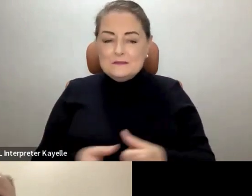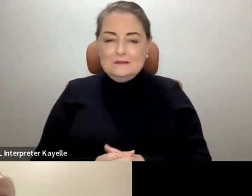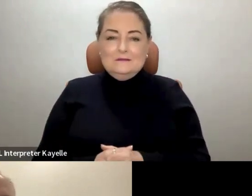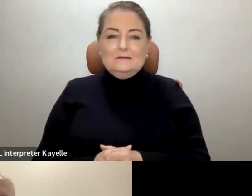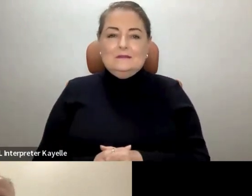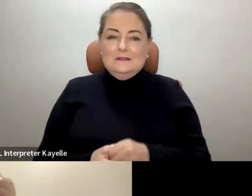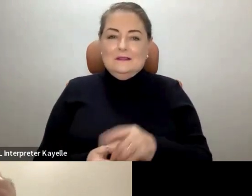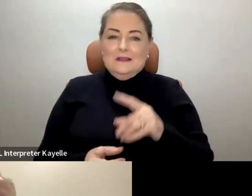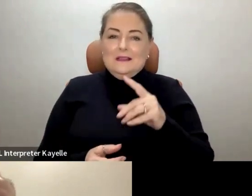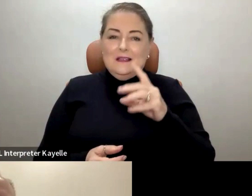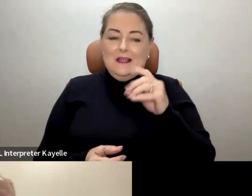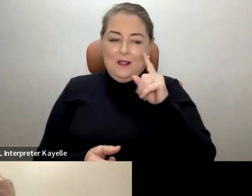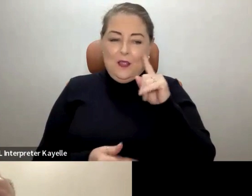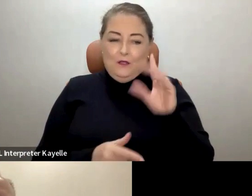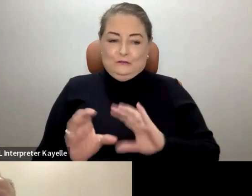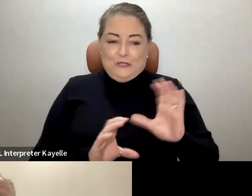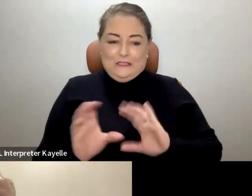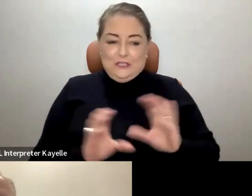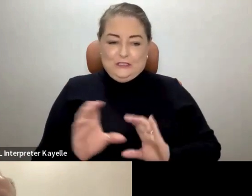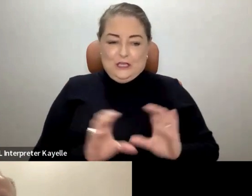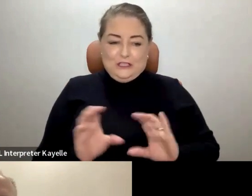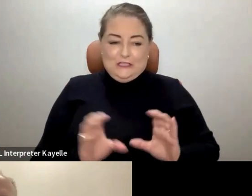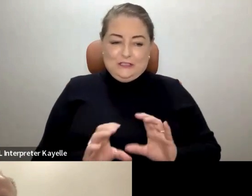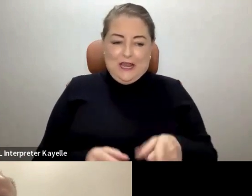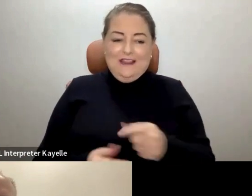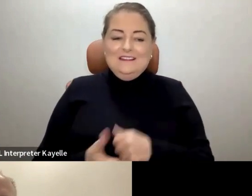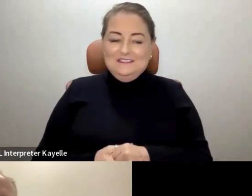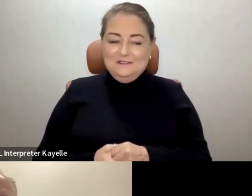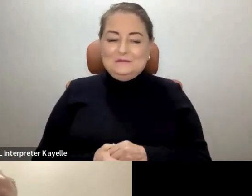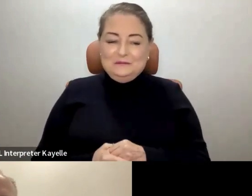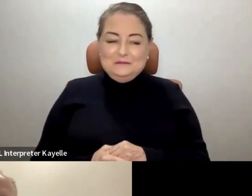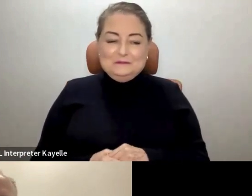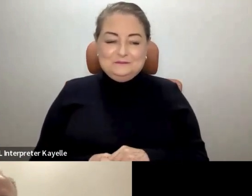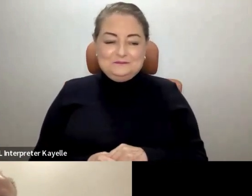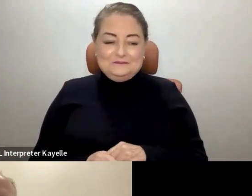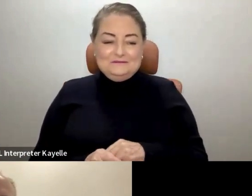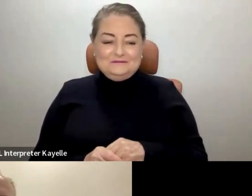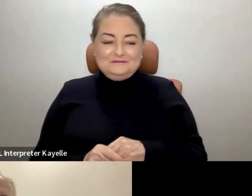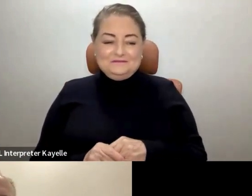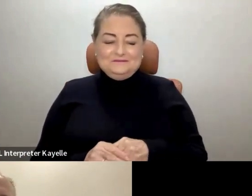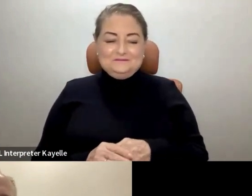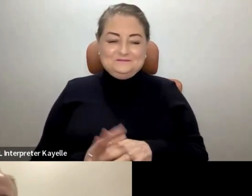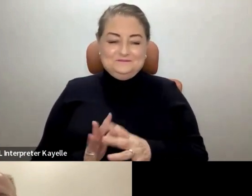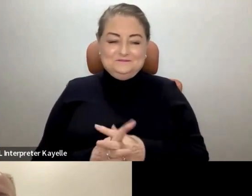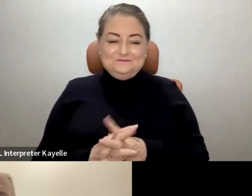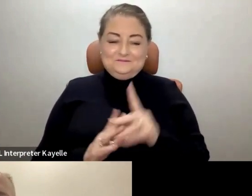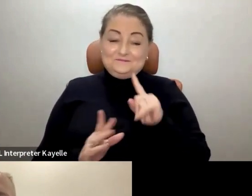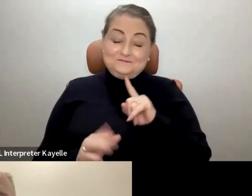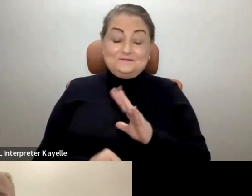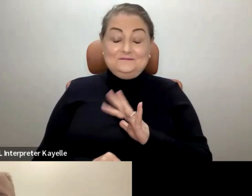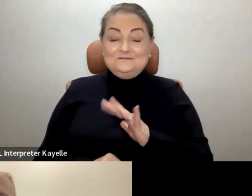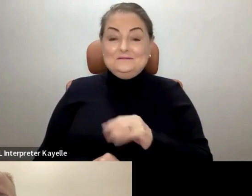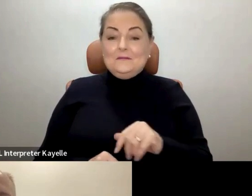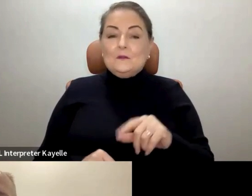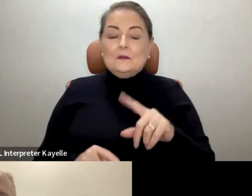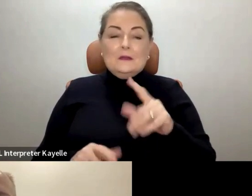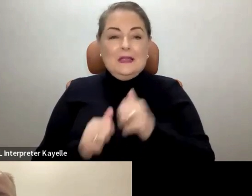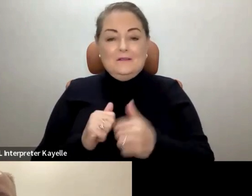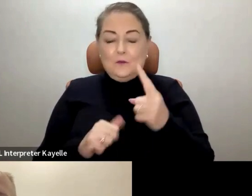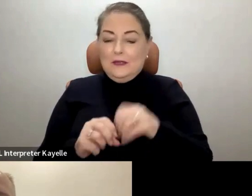Yeah, I noticed all of that chat was going off. And it was it was great. [Isaac Zablocki] Every line in that film. I'm telling you, I've seen it so